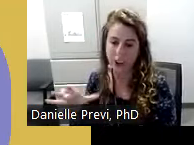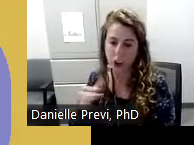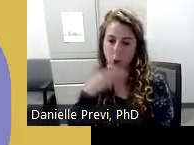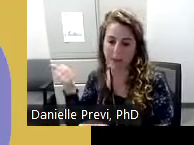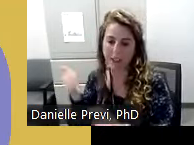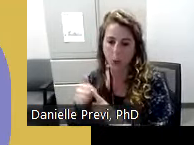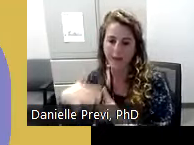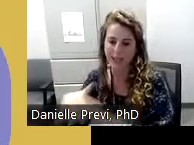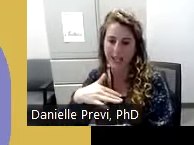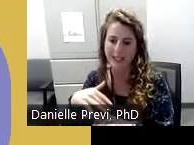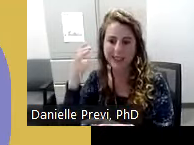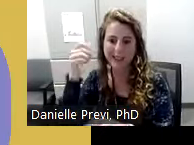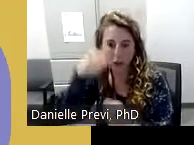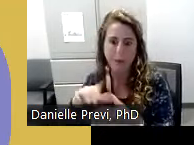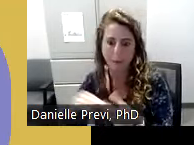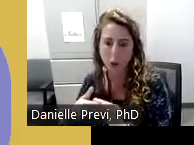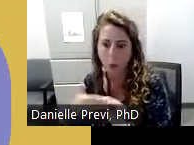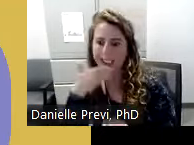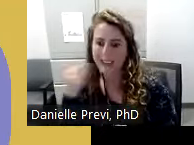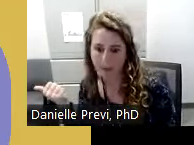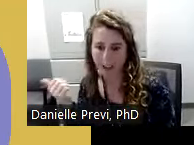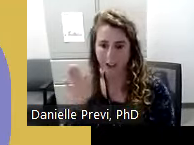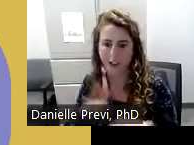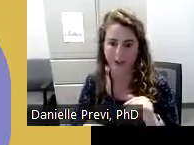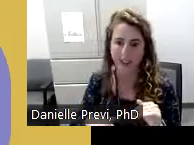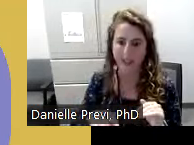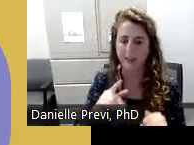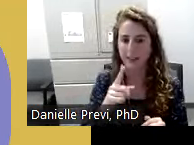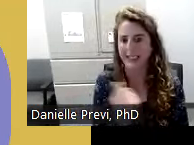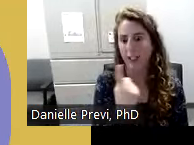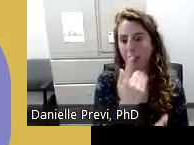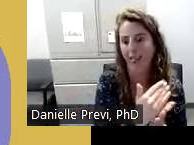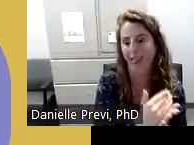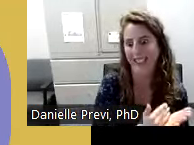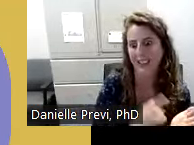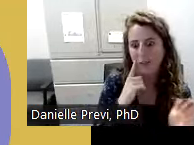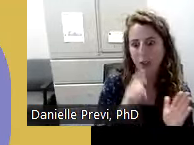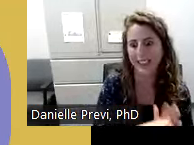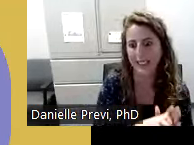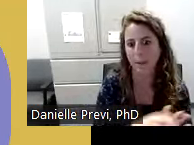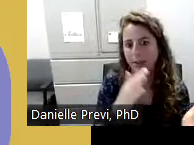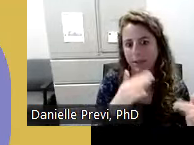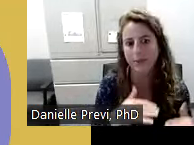Because of the context, children typically do better with that than with single lists of things,